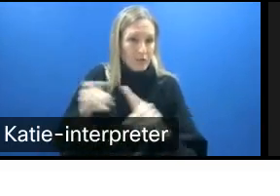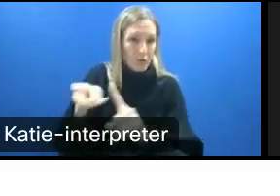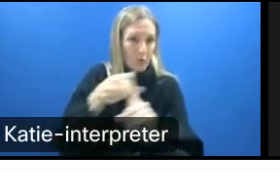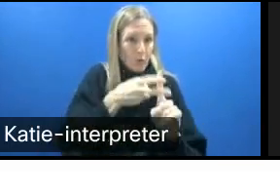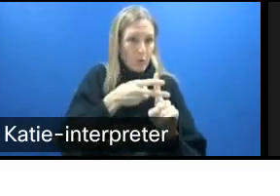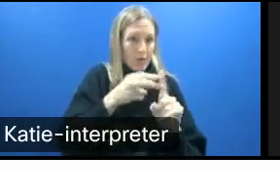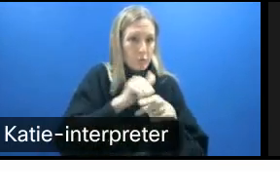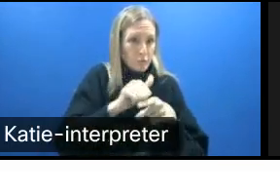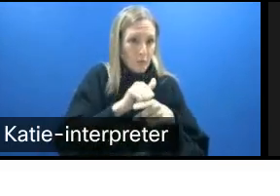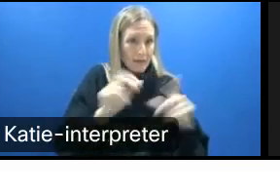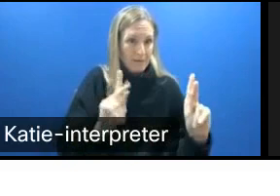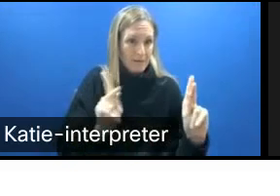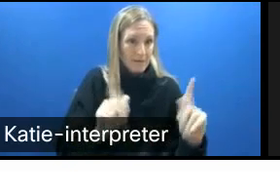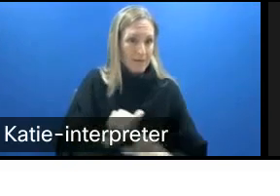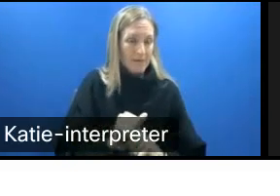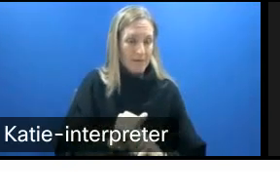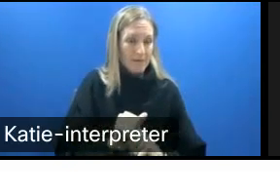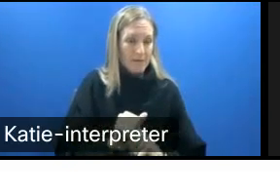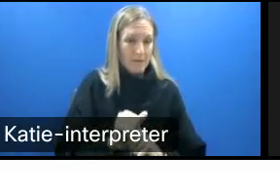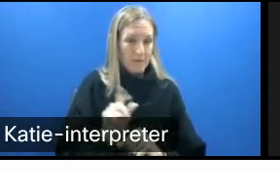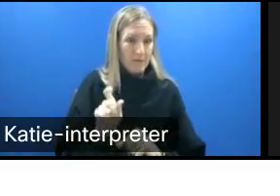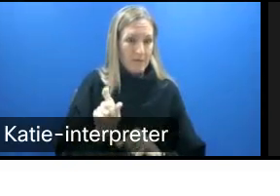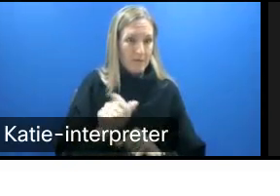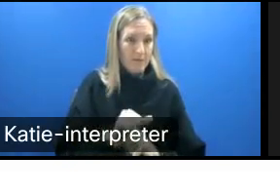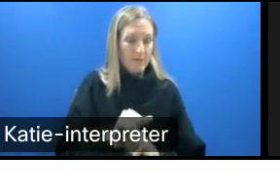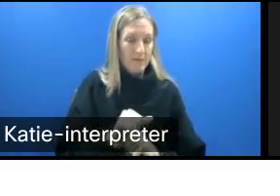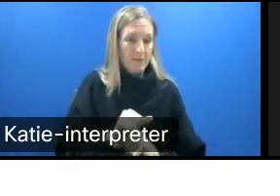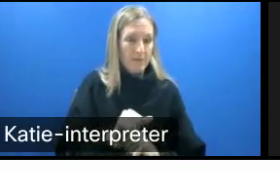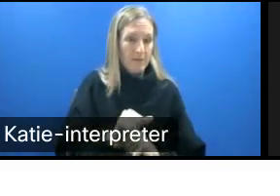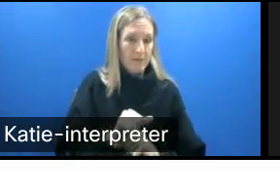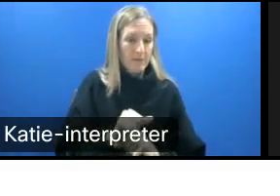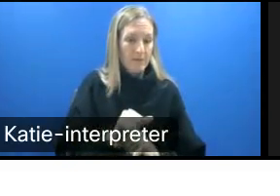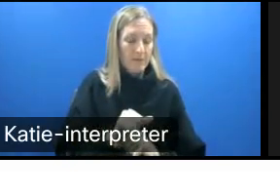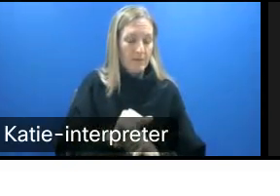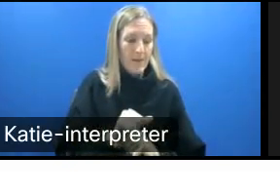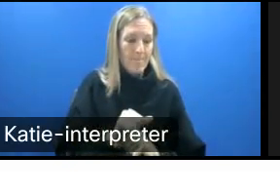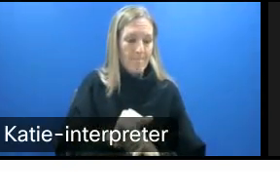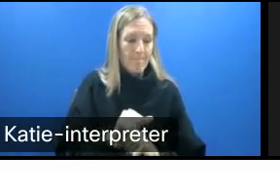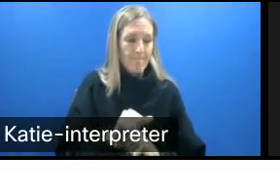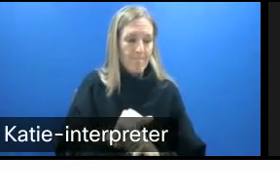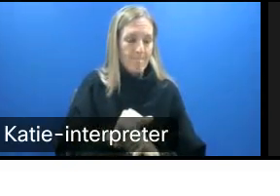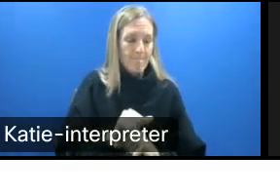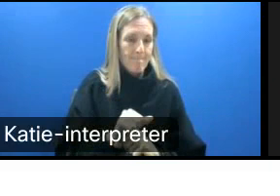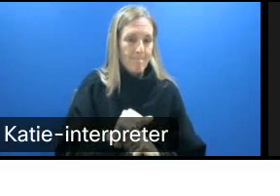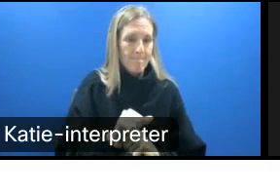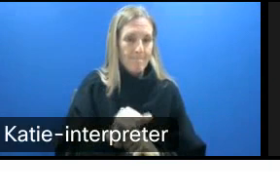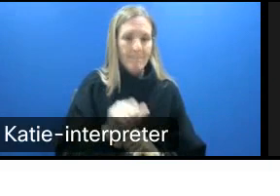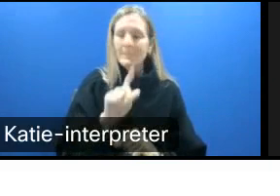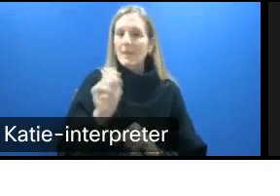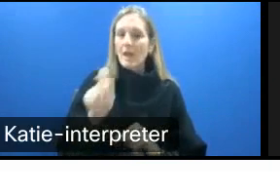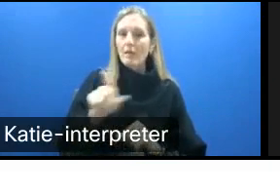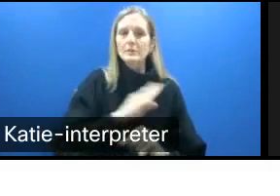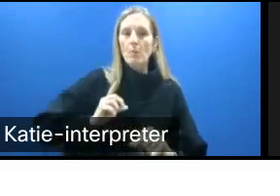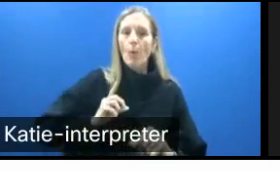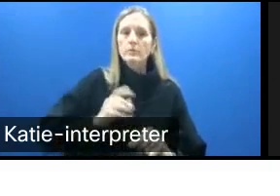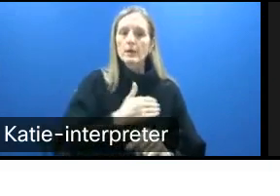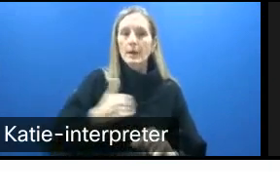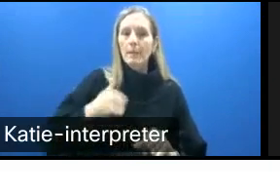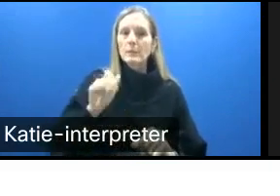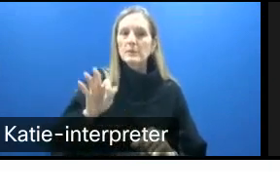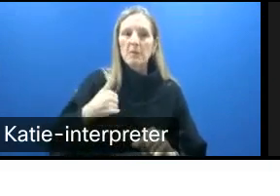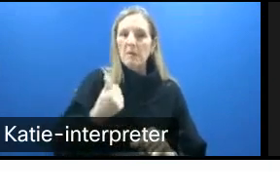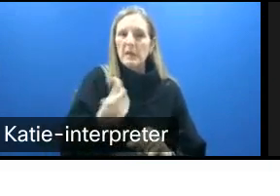The board members that they have any questions after this, uh, of, um.